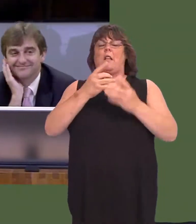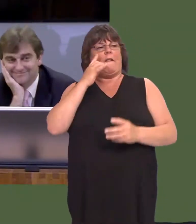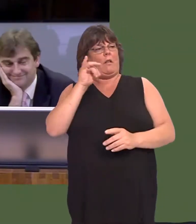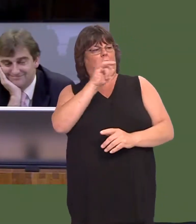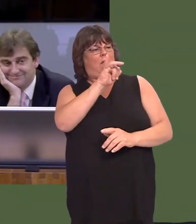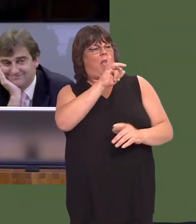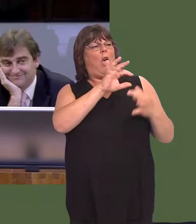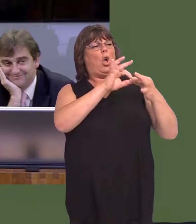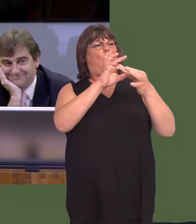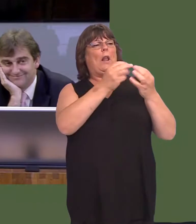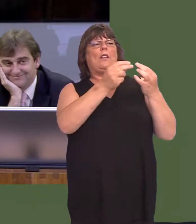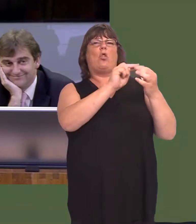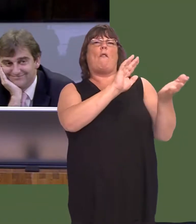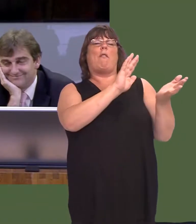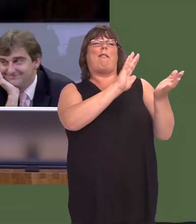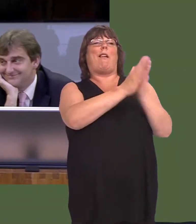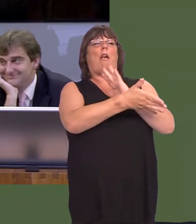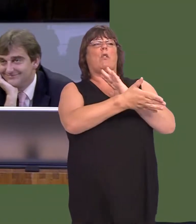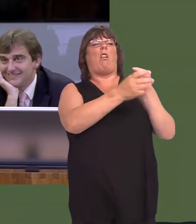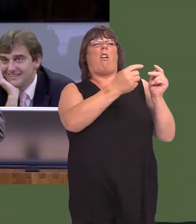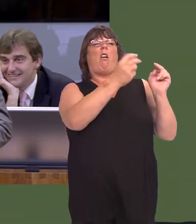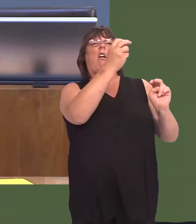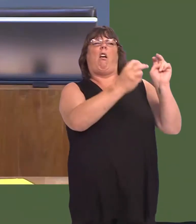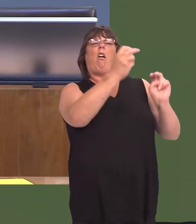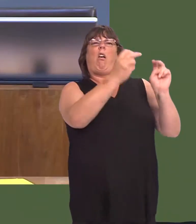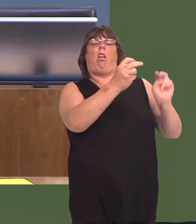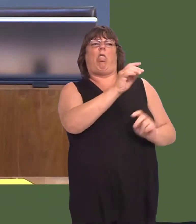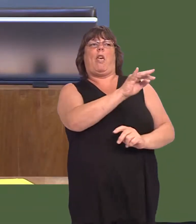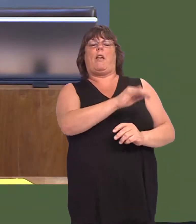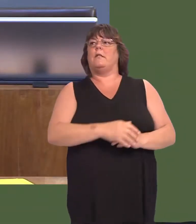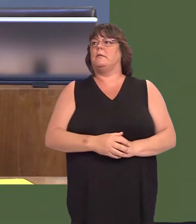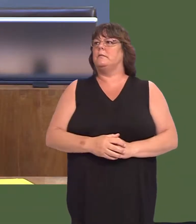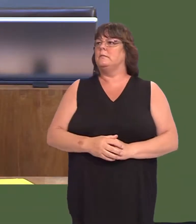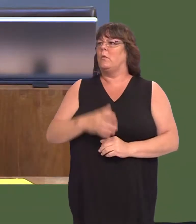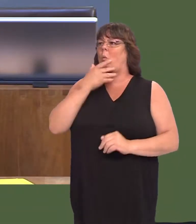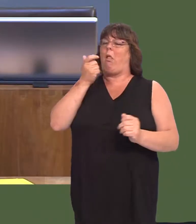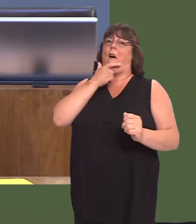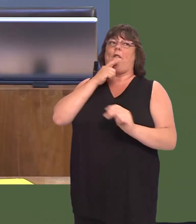coalition of chaos right in front of us, believe it or not.